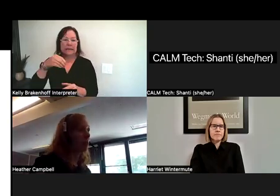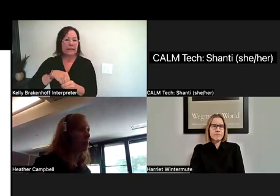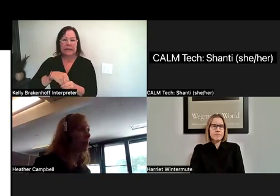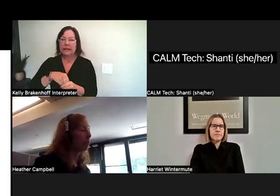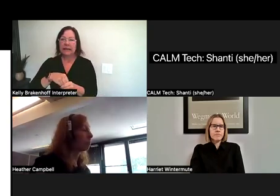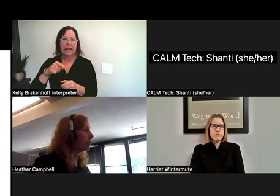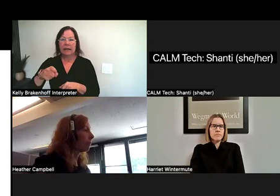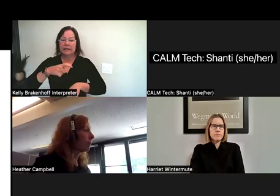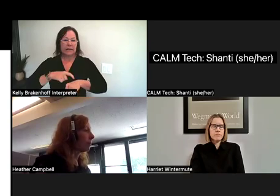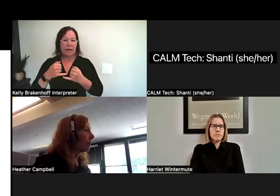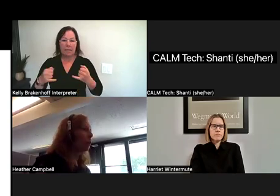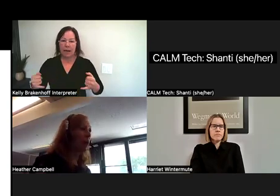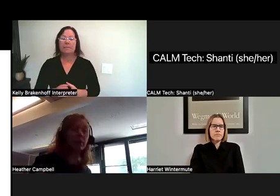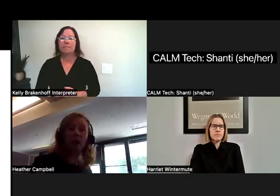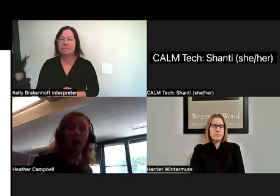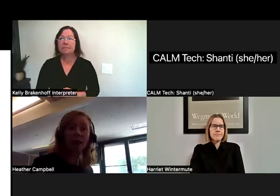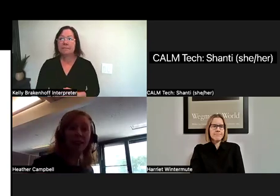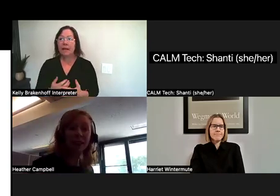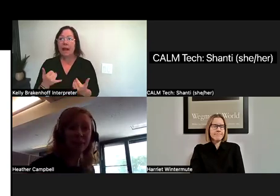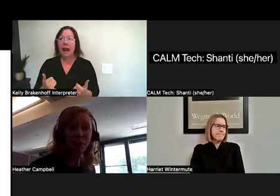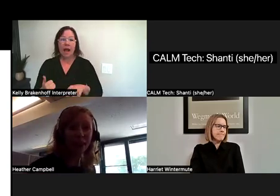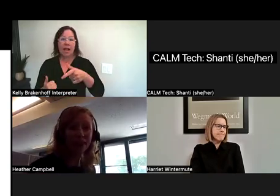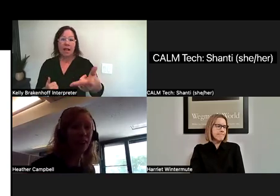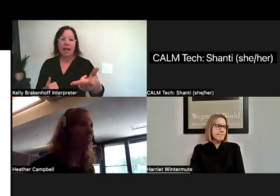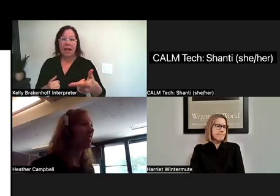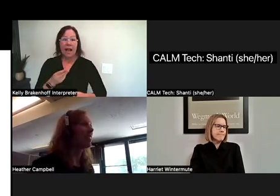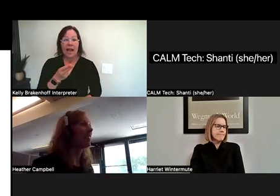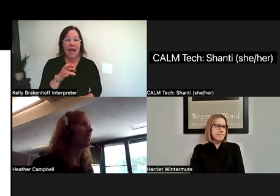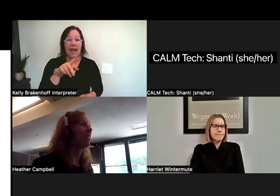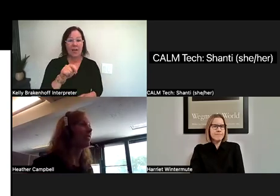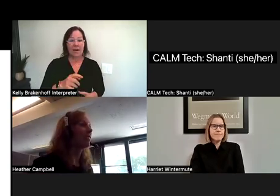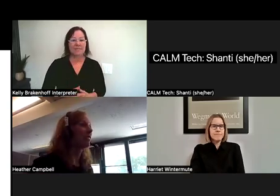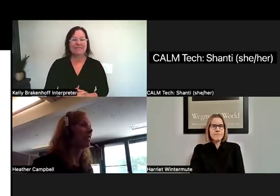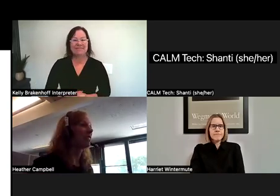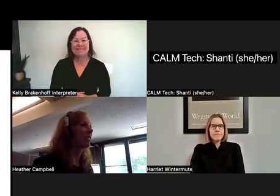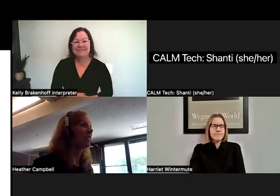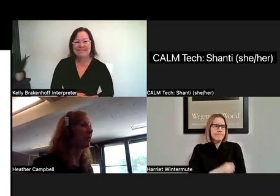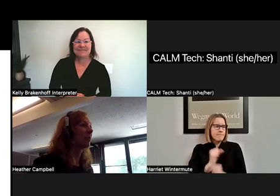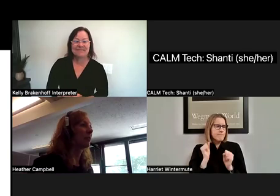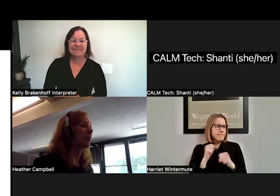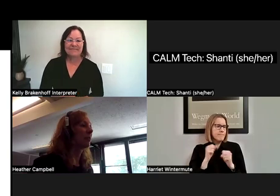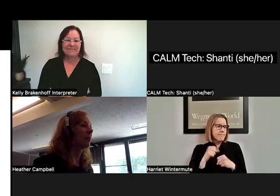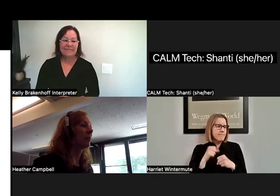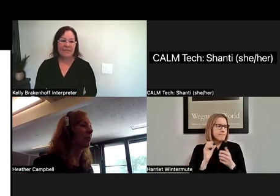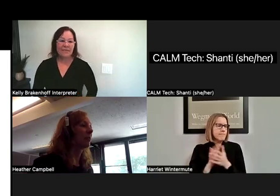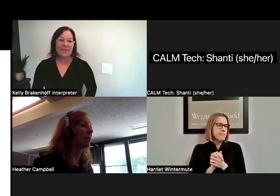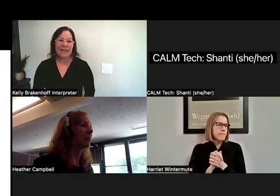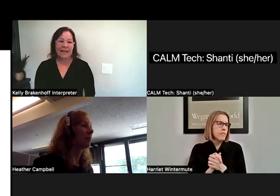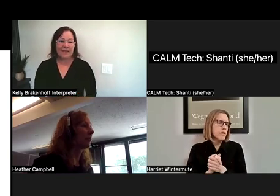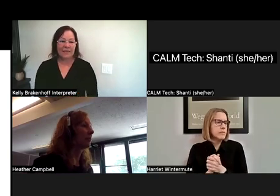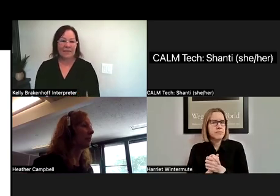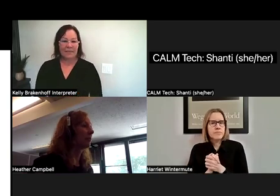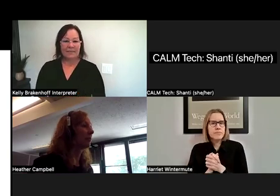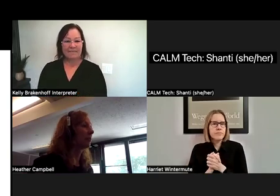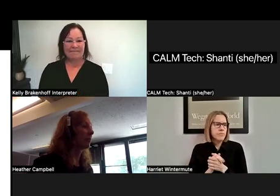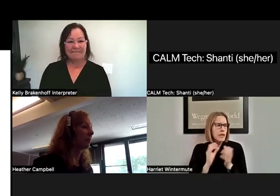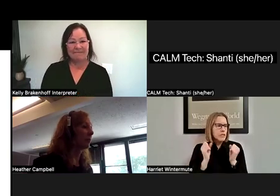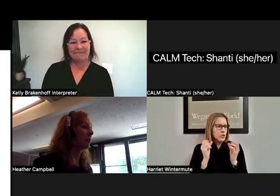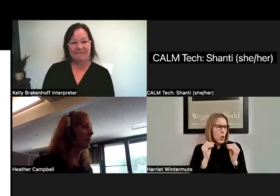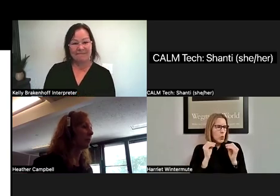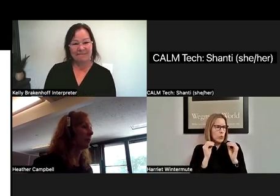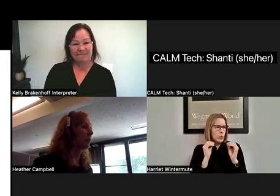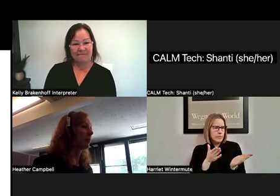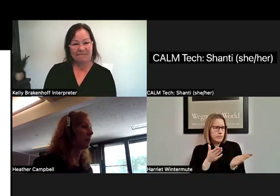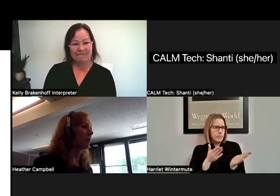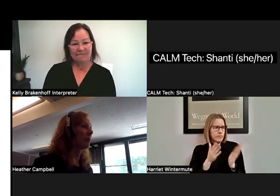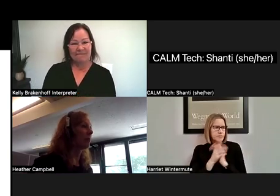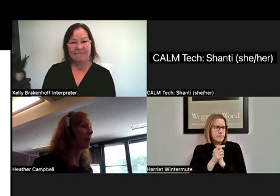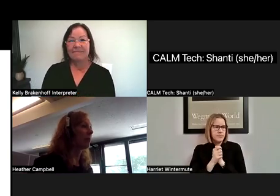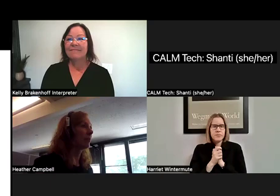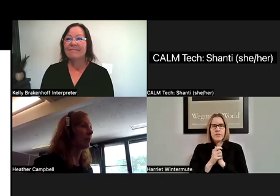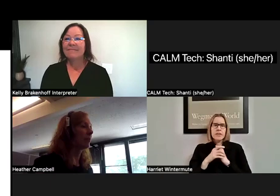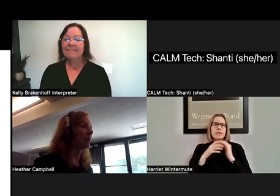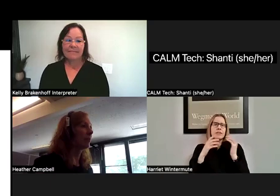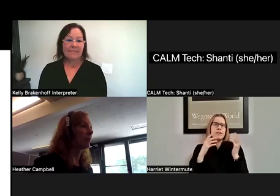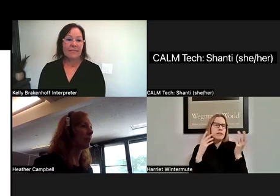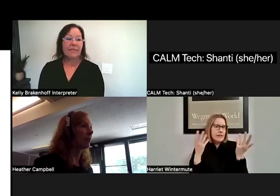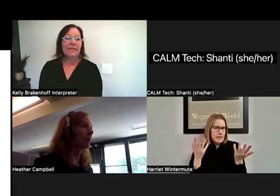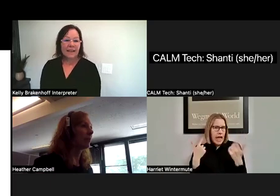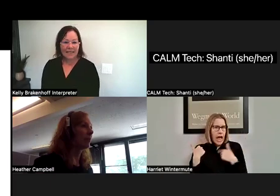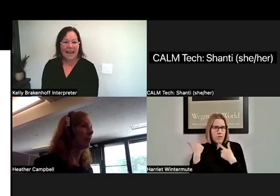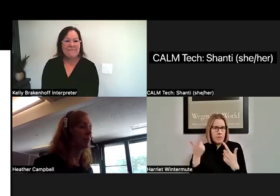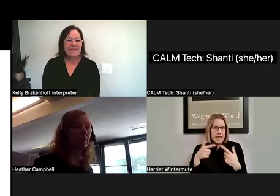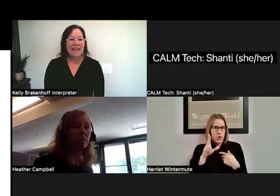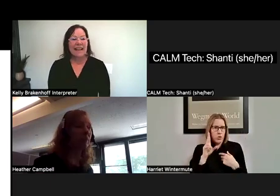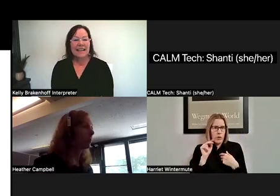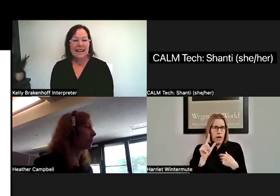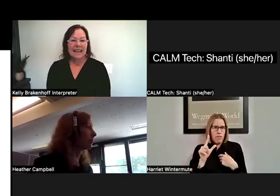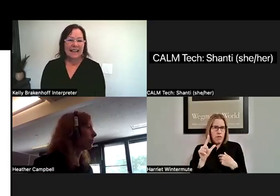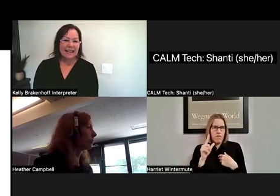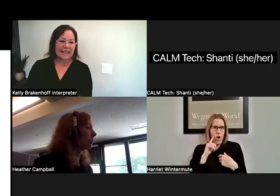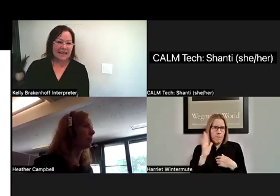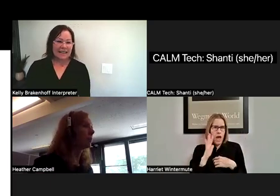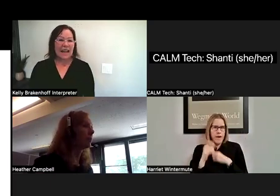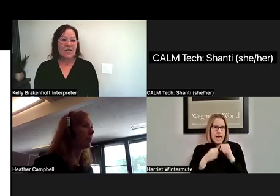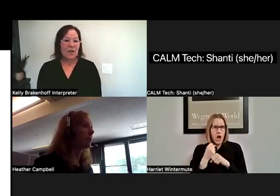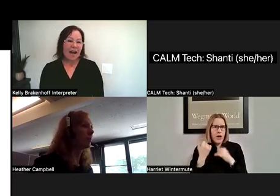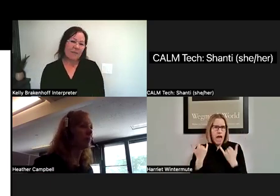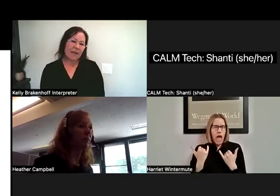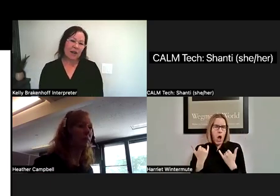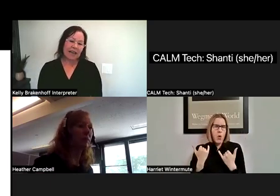timeline. Okay. Now I'll hand it back to Harriet. >> HARRIET WINTERMUTE: Okay. So I've been working